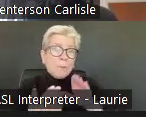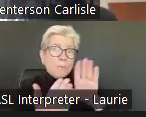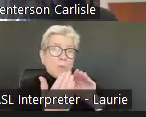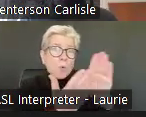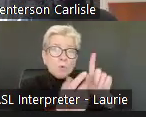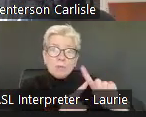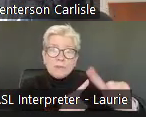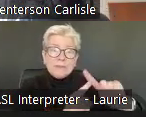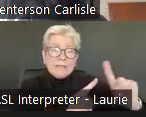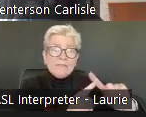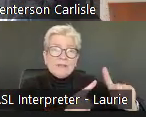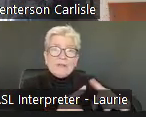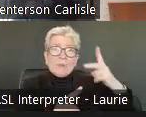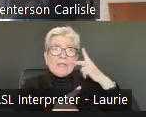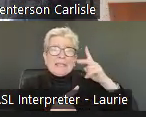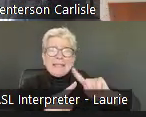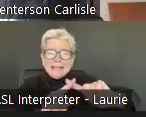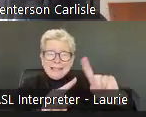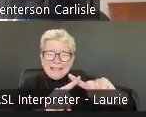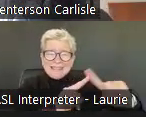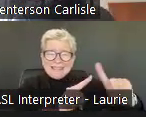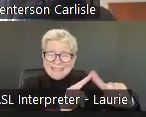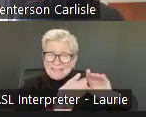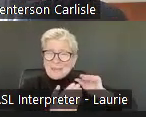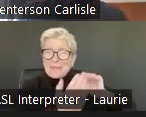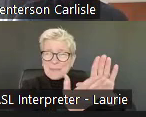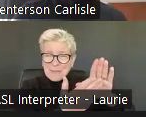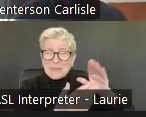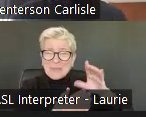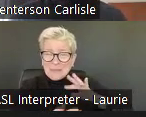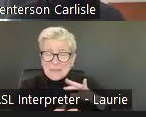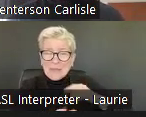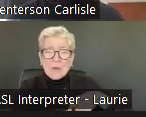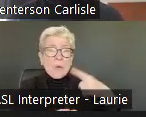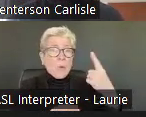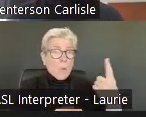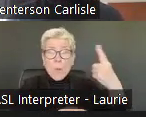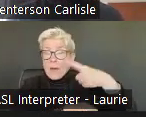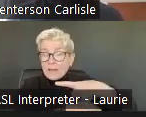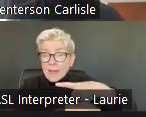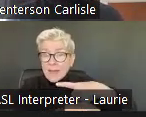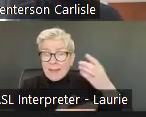and the schools we work with. So there are the one-day formats, and when you're doing